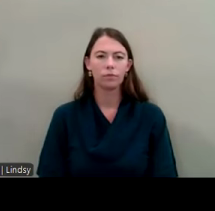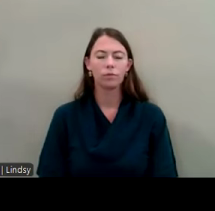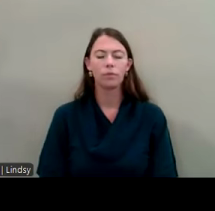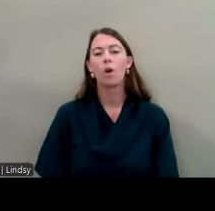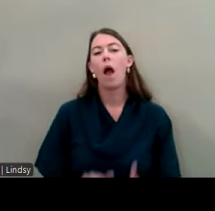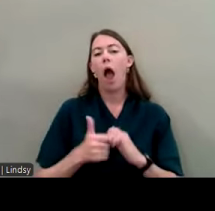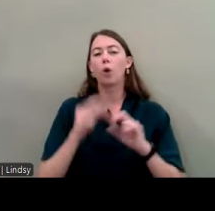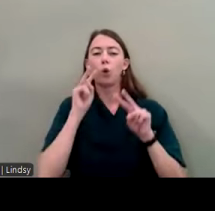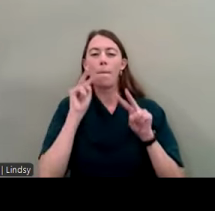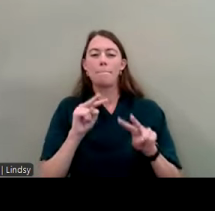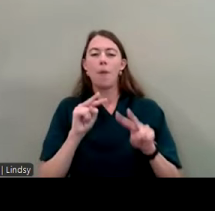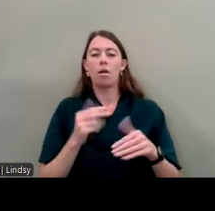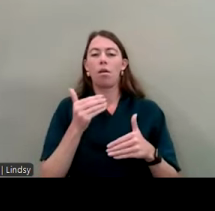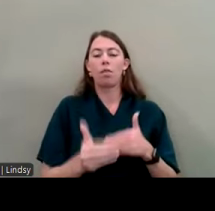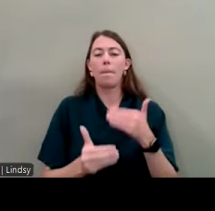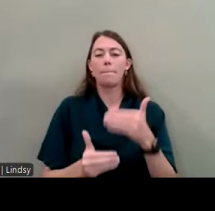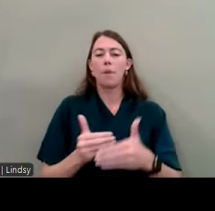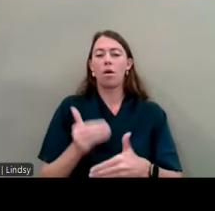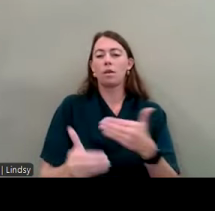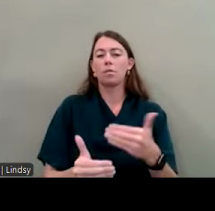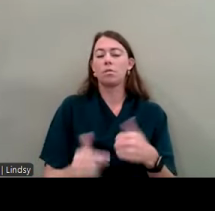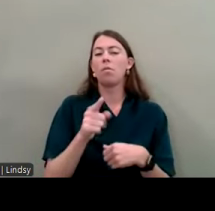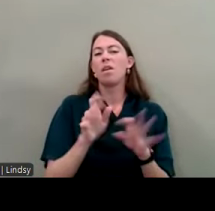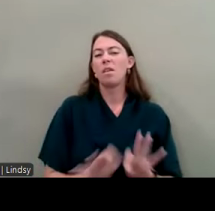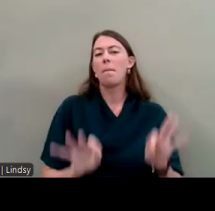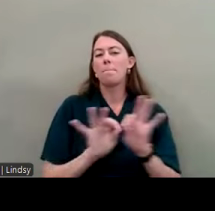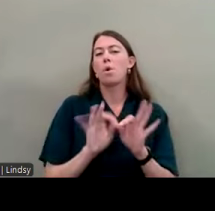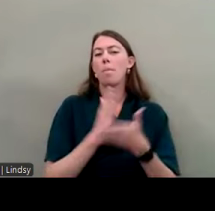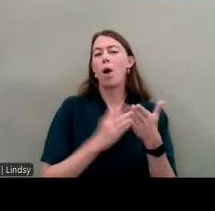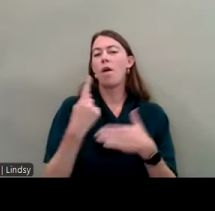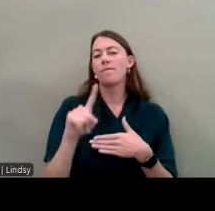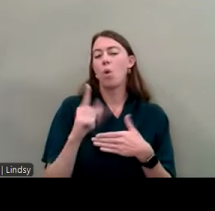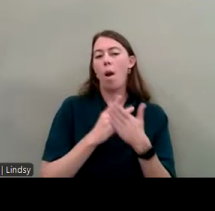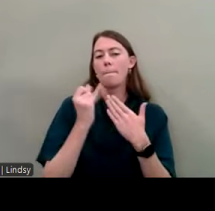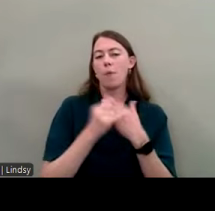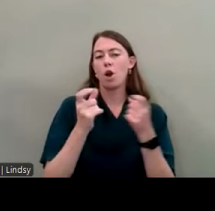that is a fundamental function of the project manager, you need to rely on tools. Together